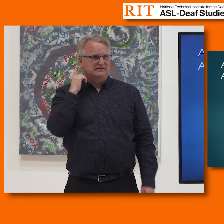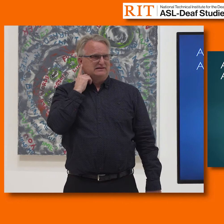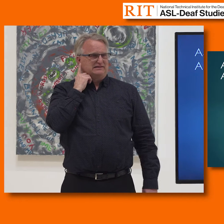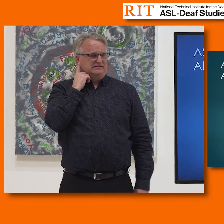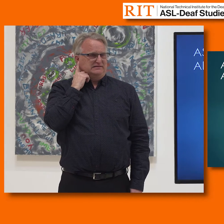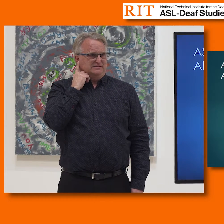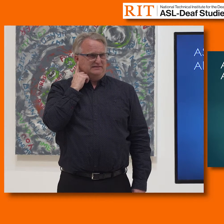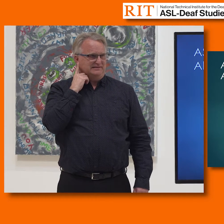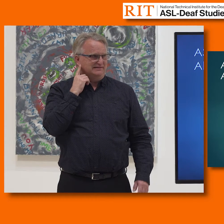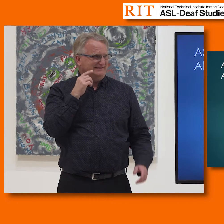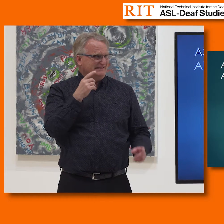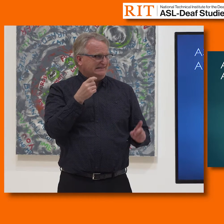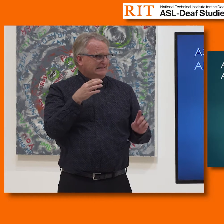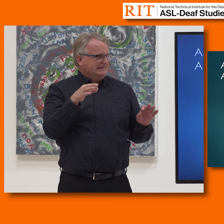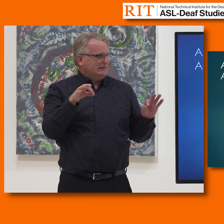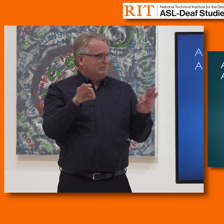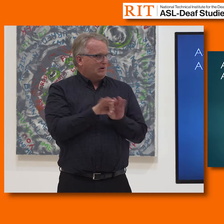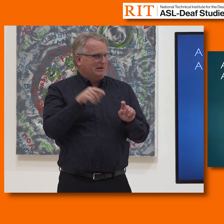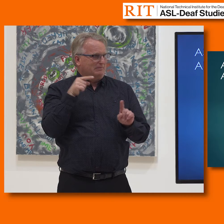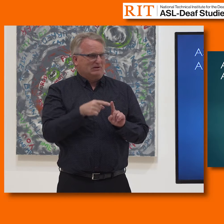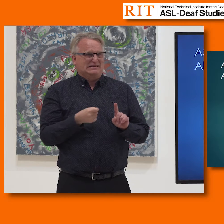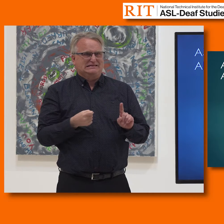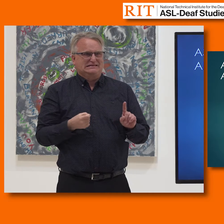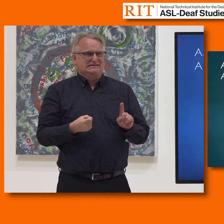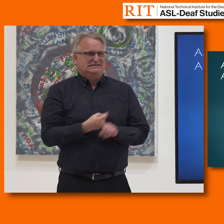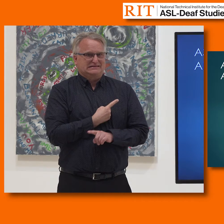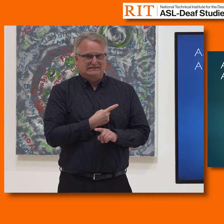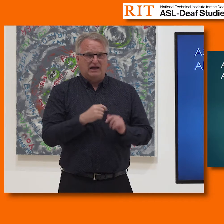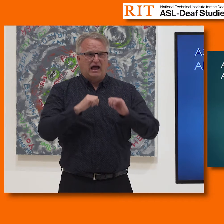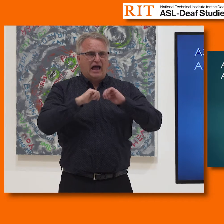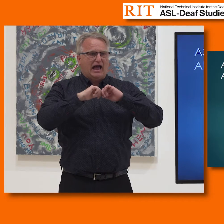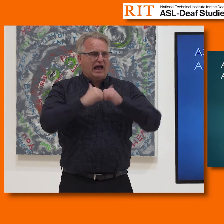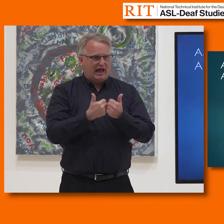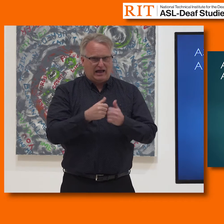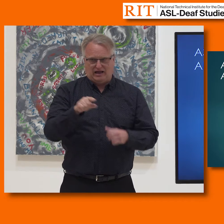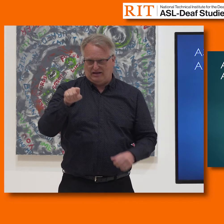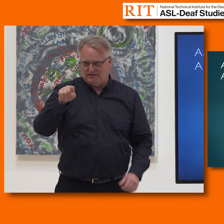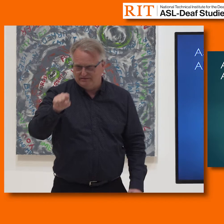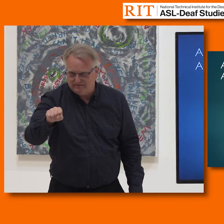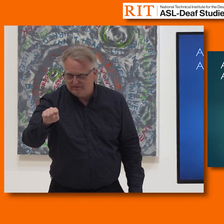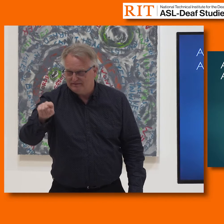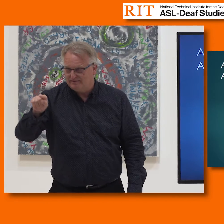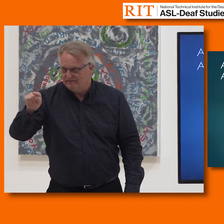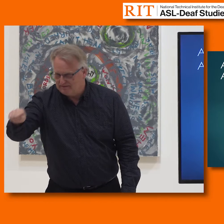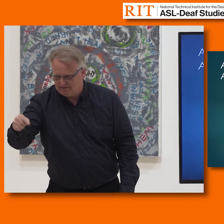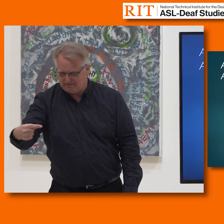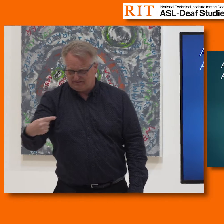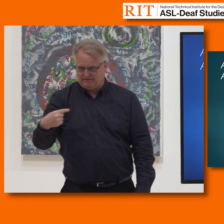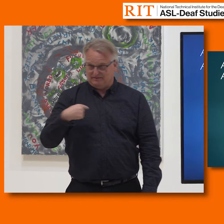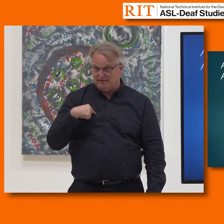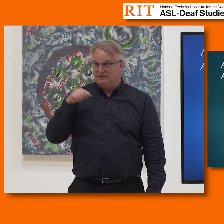And if something doesn't sound right to my designated ally, if the message is inaccurate, if either one of the working interpreters